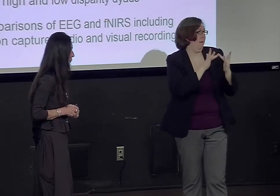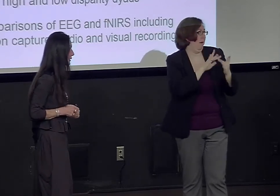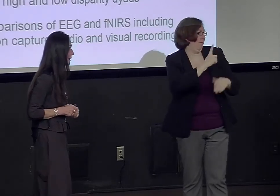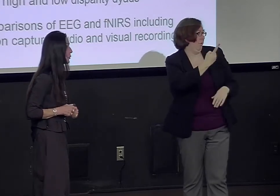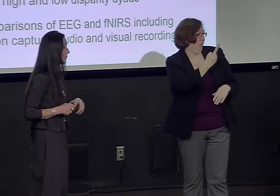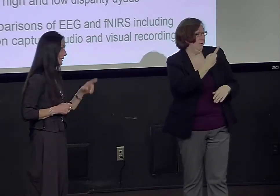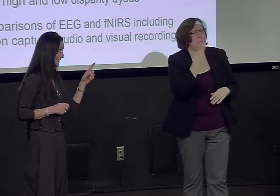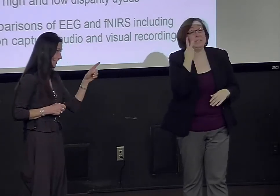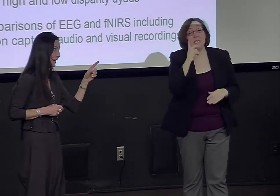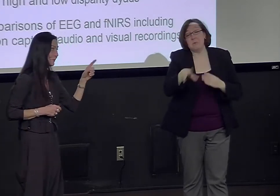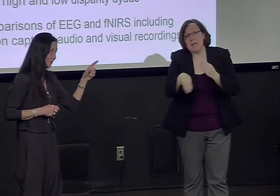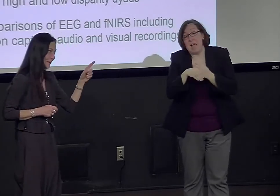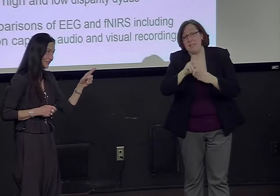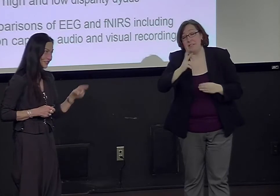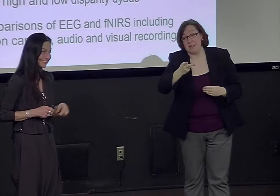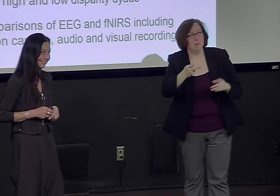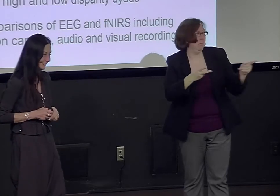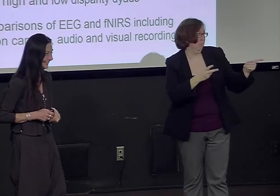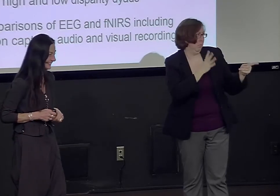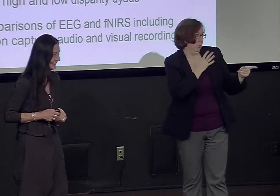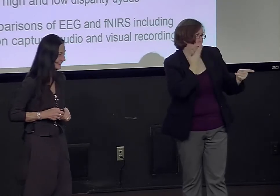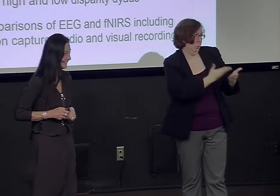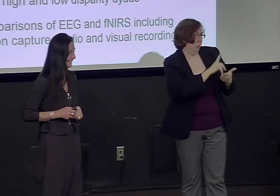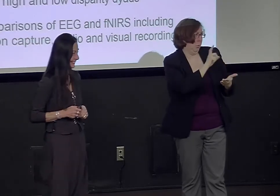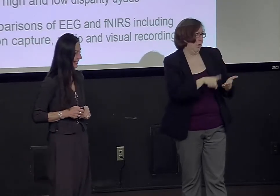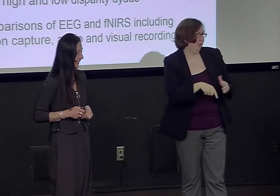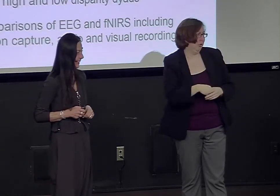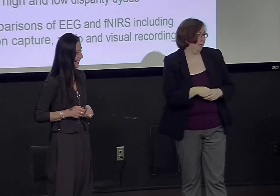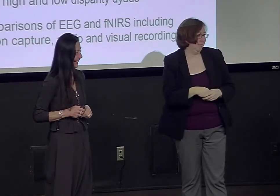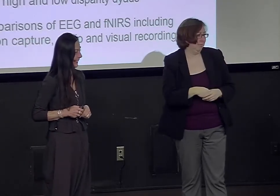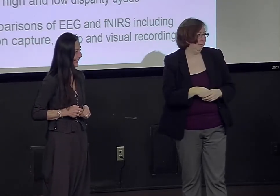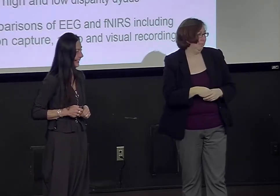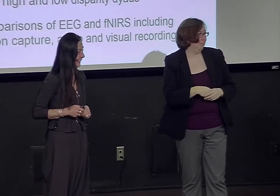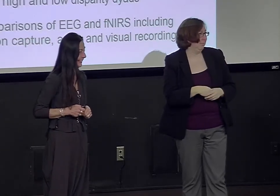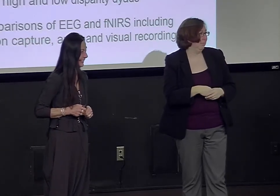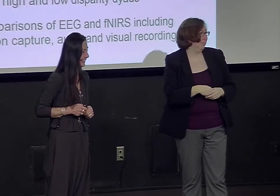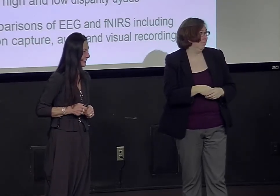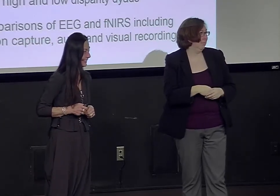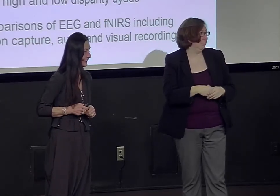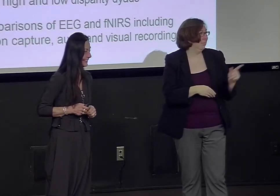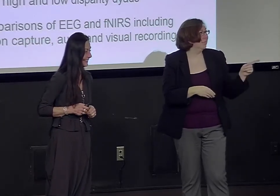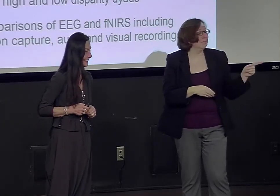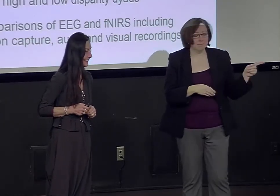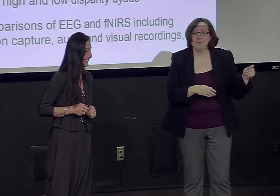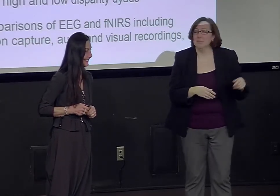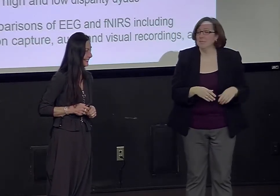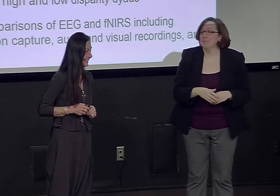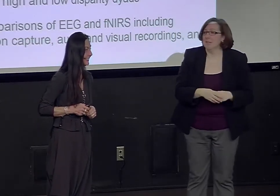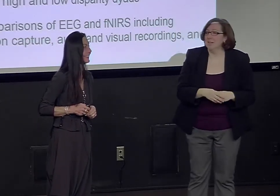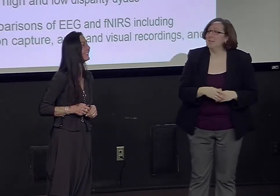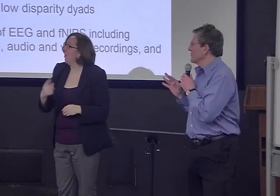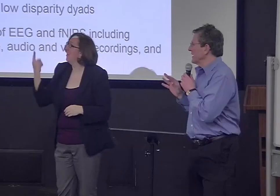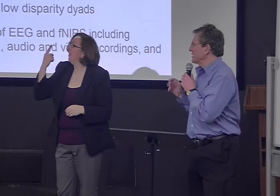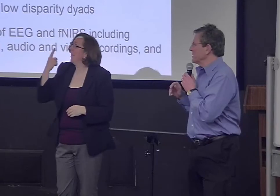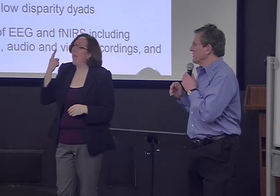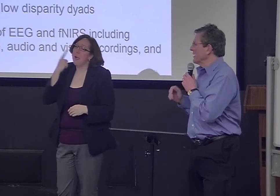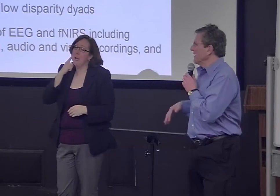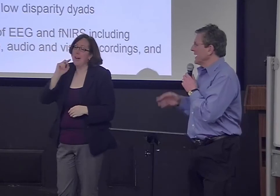That's a really insightful question. Yeah, I just relate always to something I heard on NPR radio.